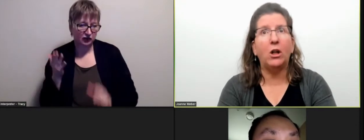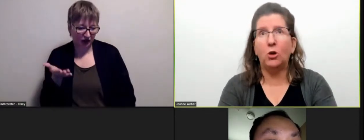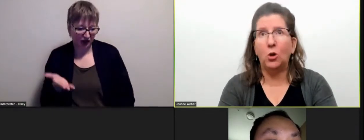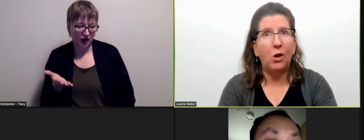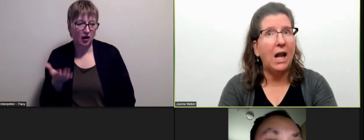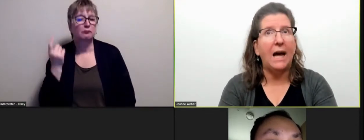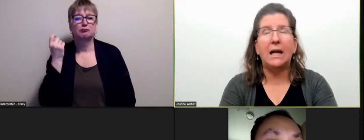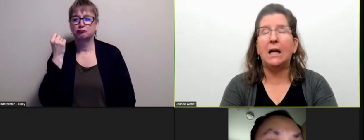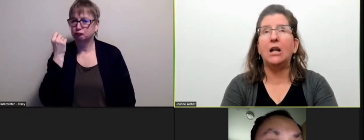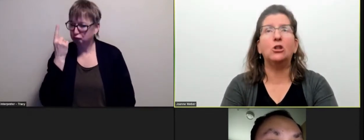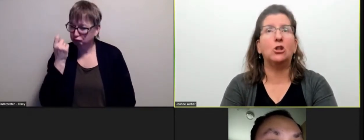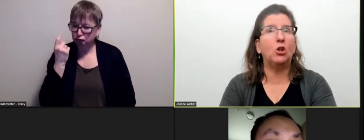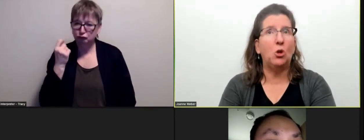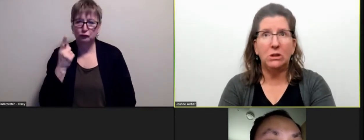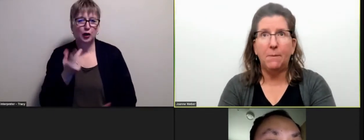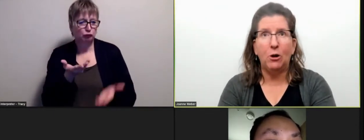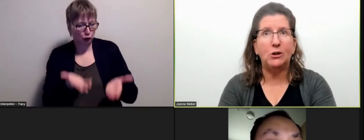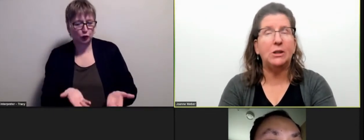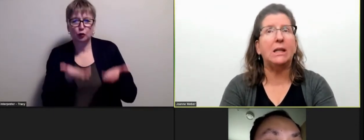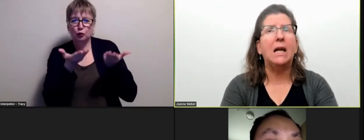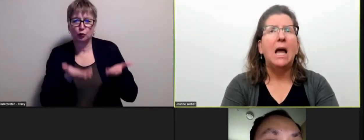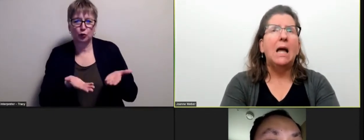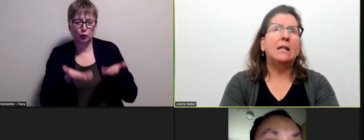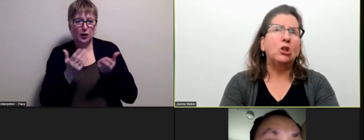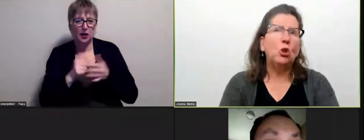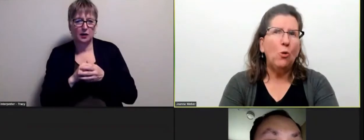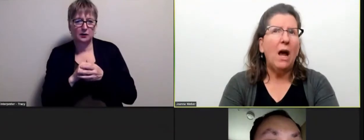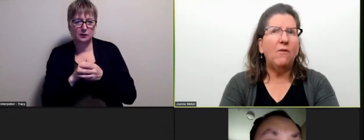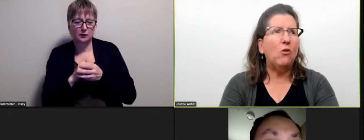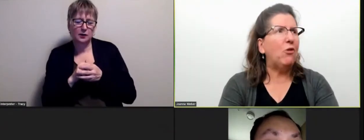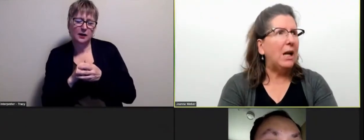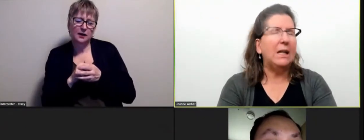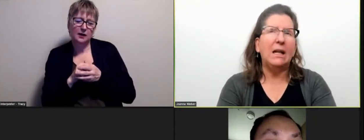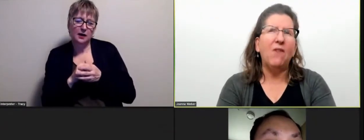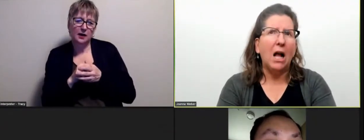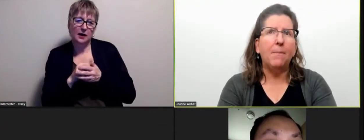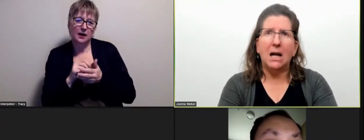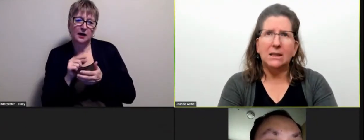that understood what you were like and understood you as a person, did you ever really develop a